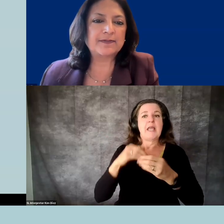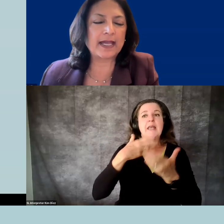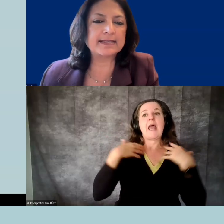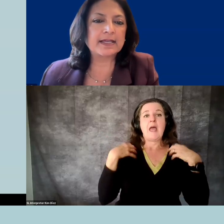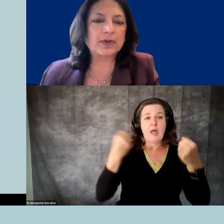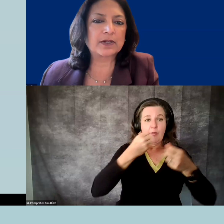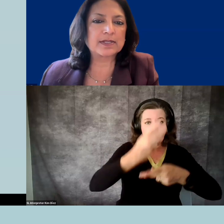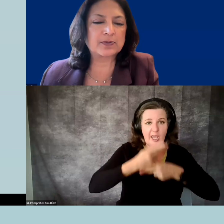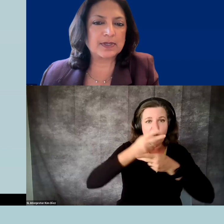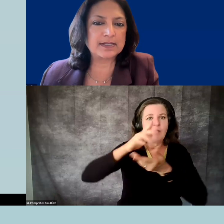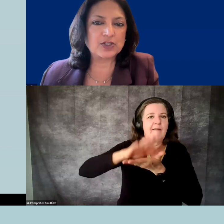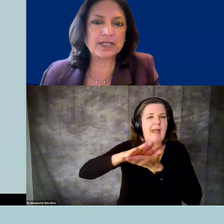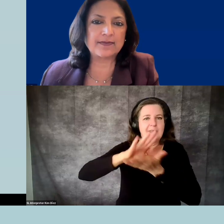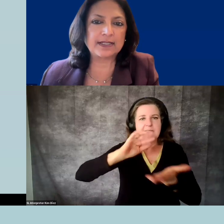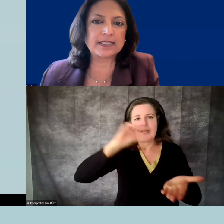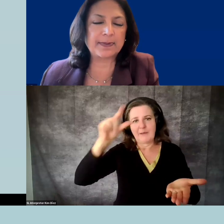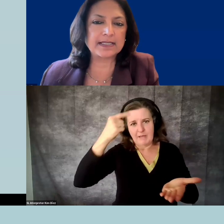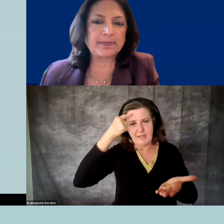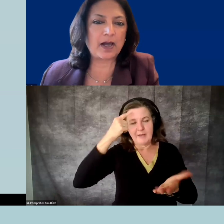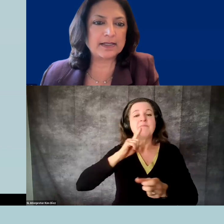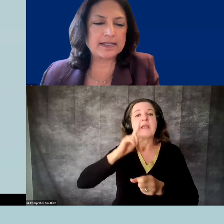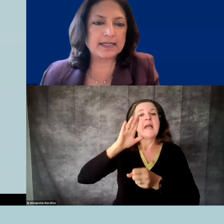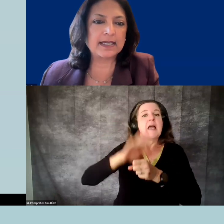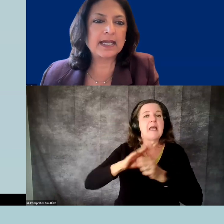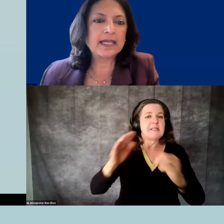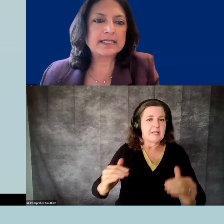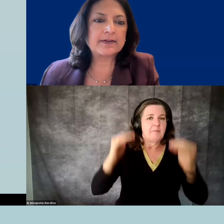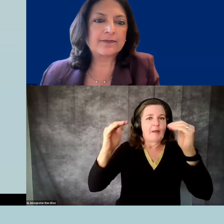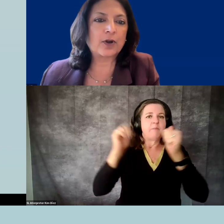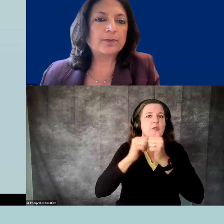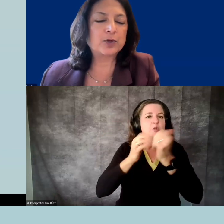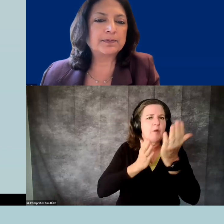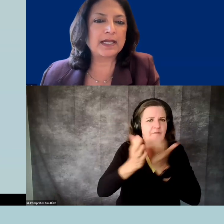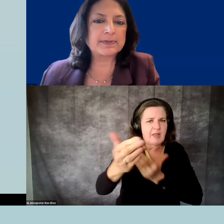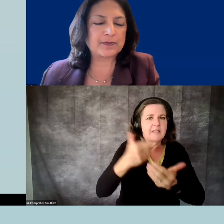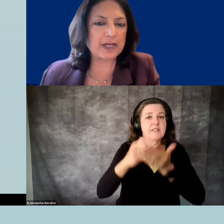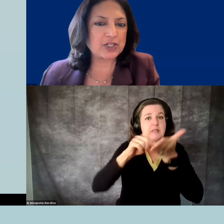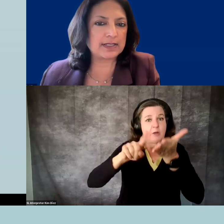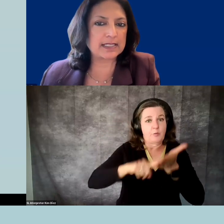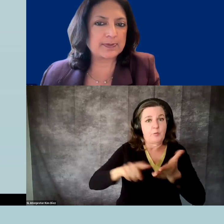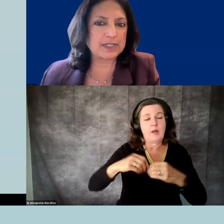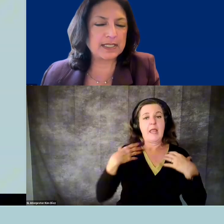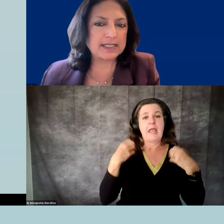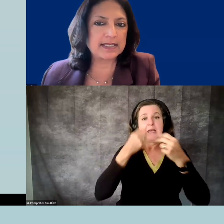to advancing rigorous research and evidence-based policy is informed both by his professional expertise